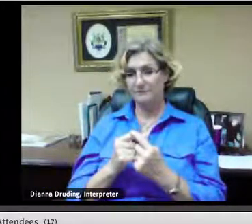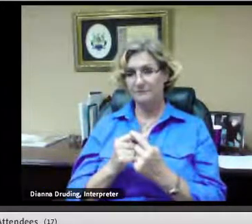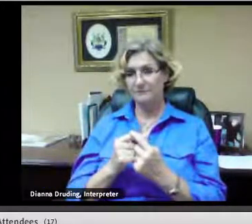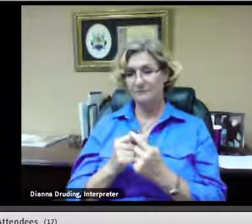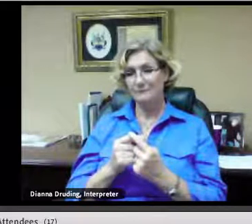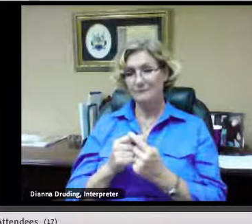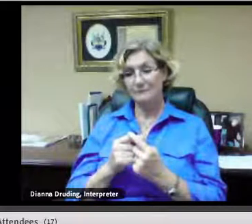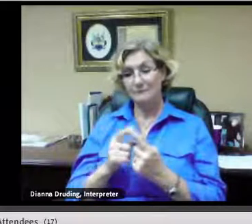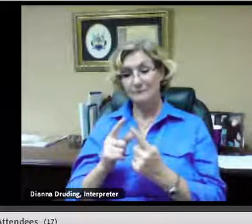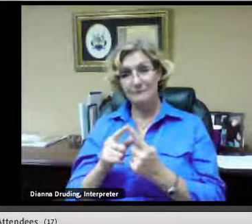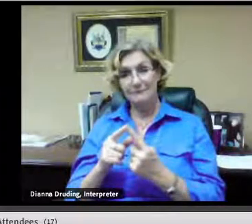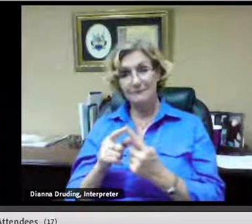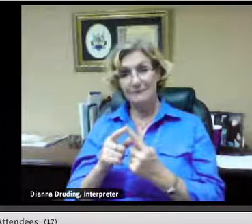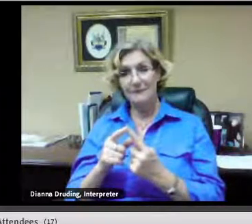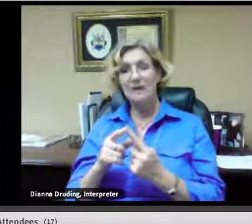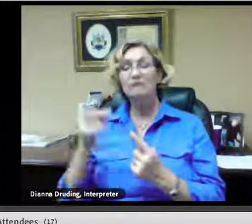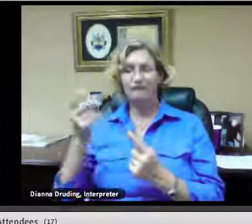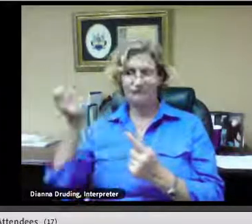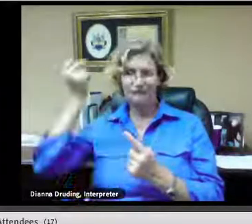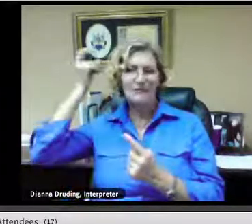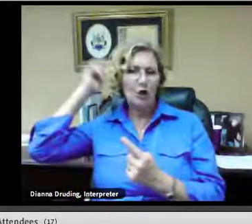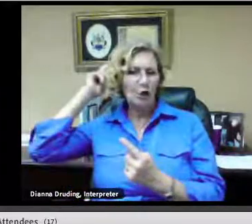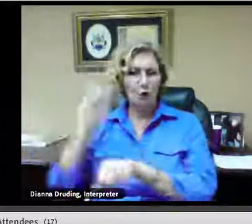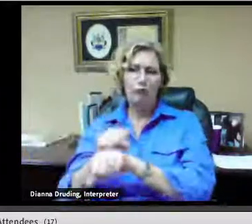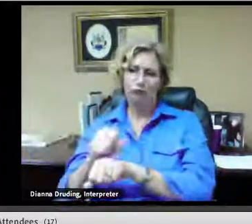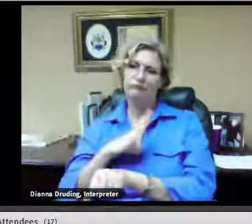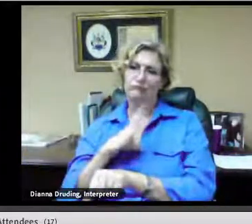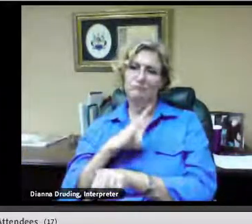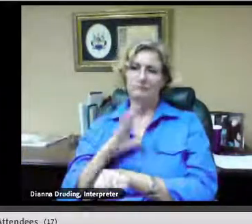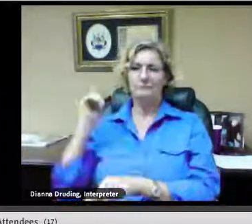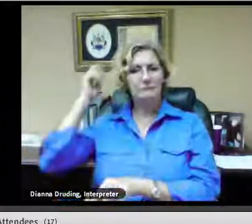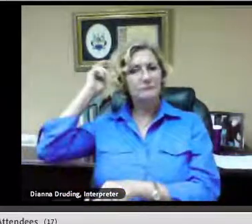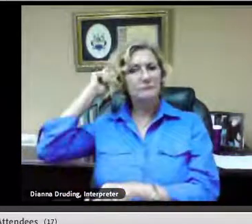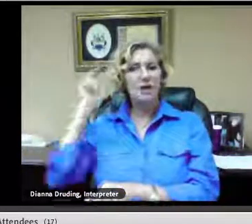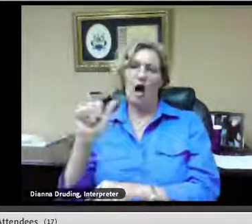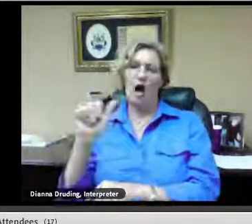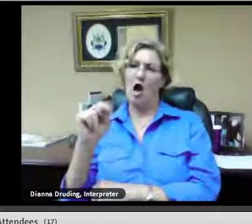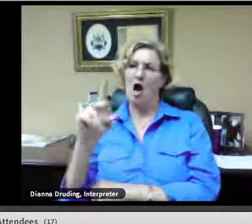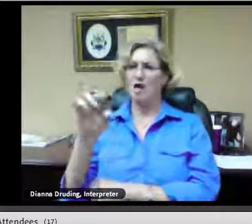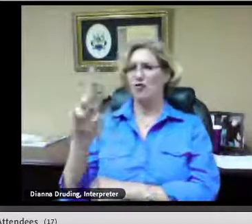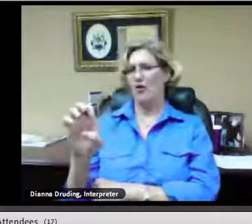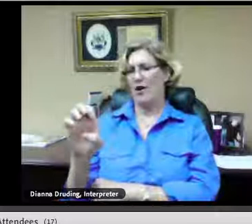Andre, the athlete, was able to hear way better than he had before.